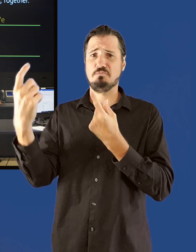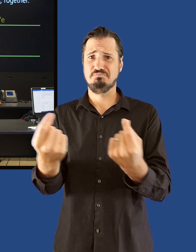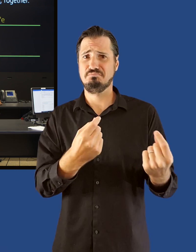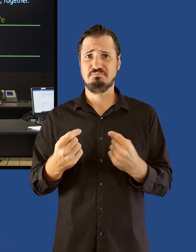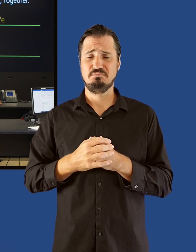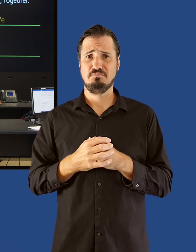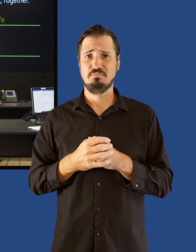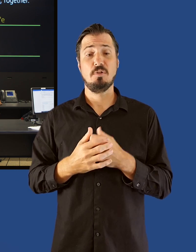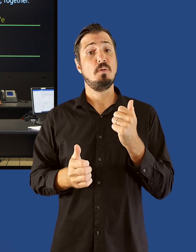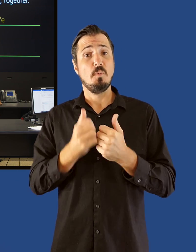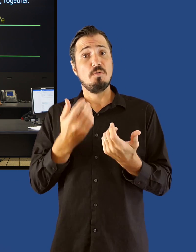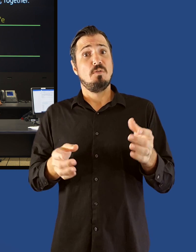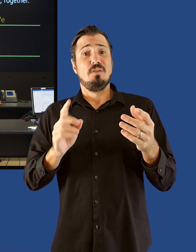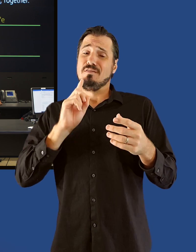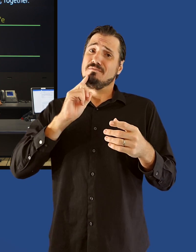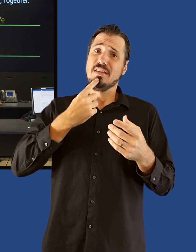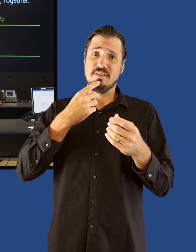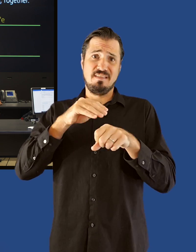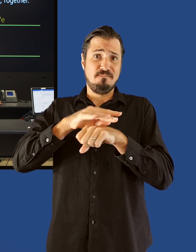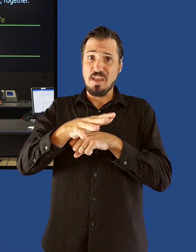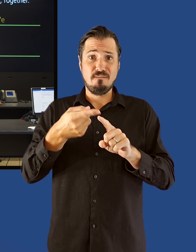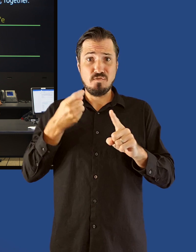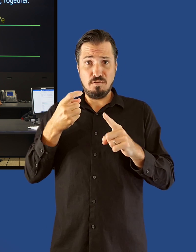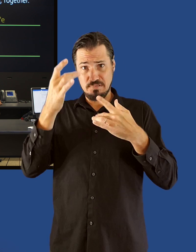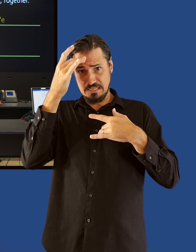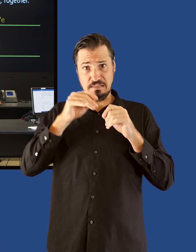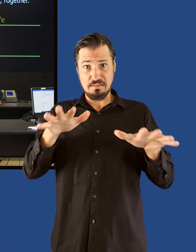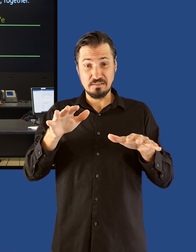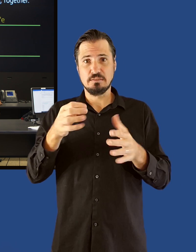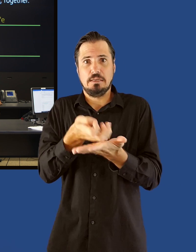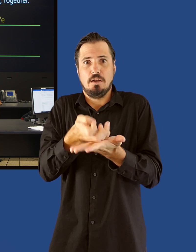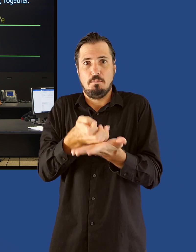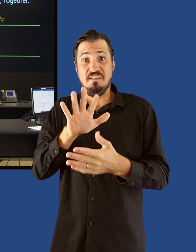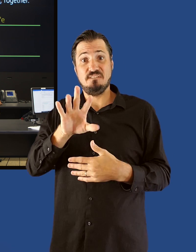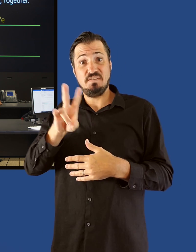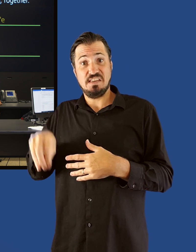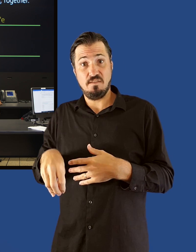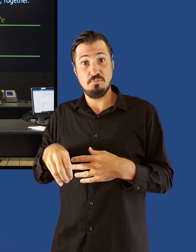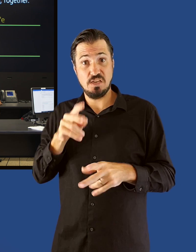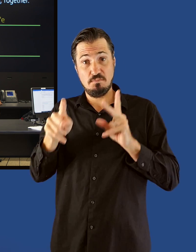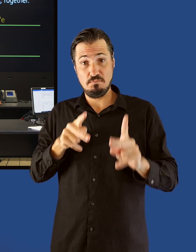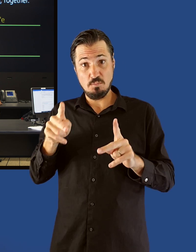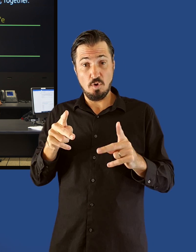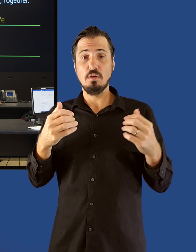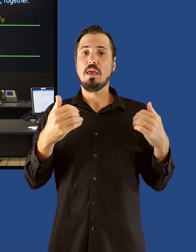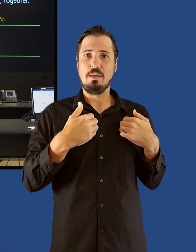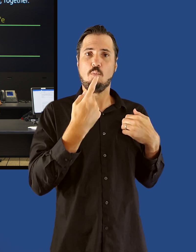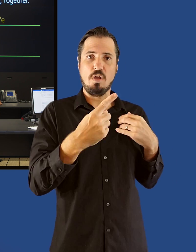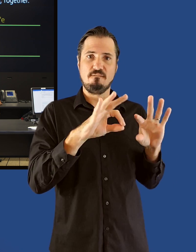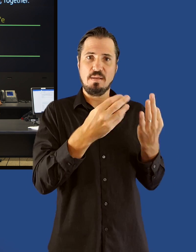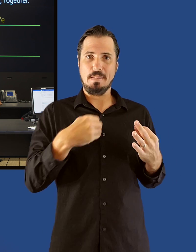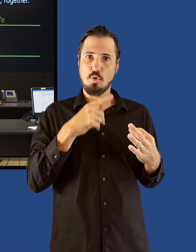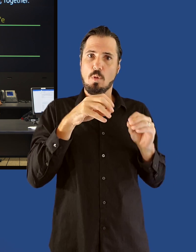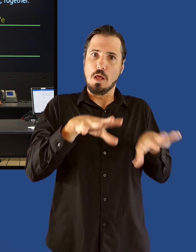As expected, the most significant impact of the pandemic was economic. Fifty-seven percent of households had a family member who had lost a job or income source.